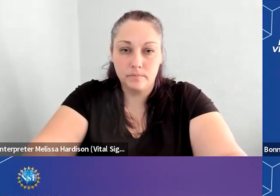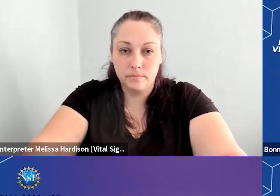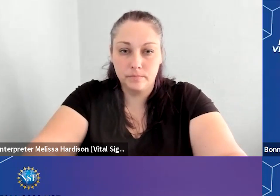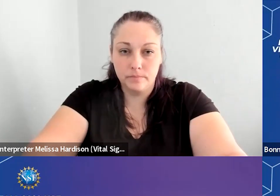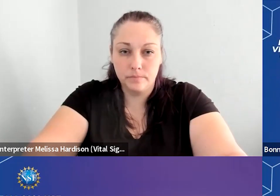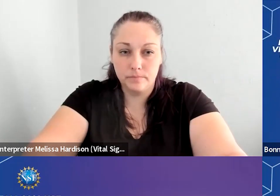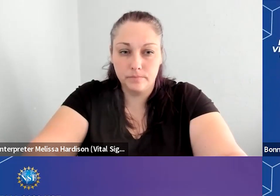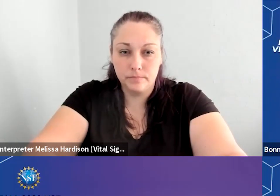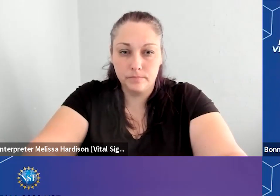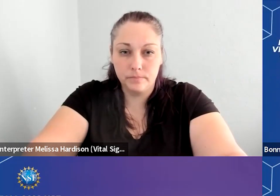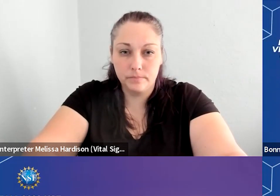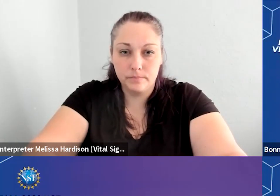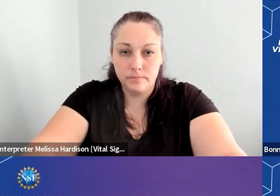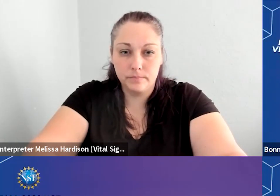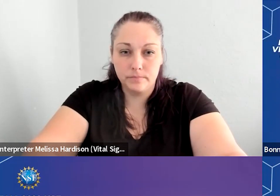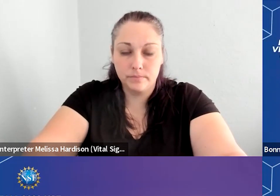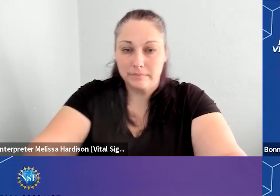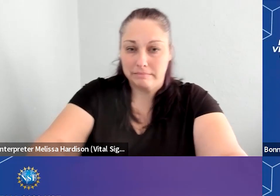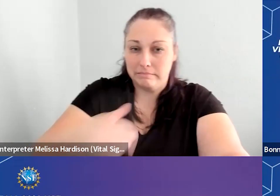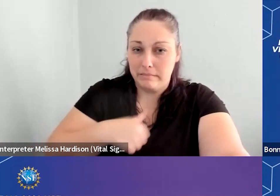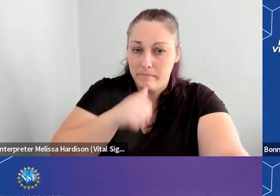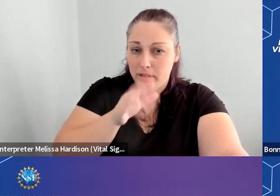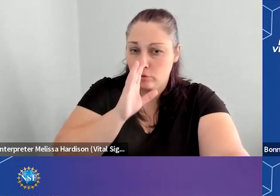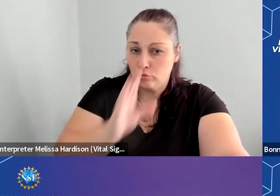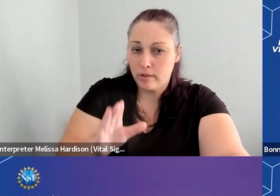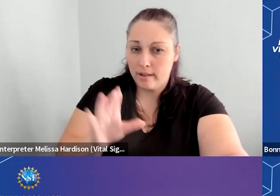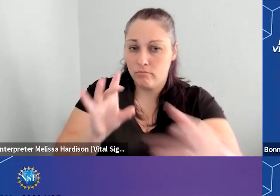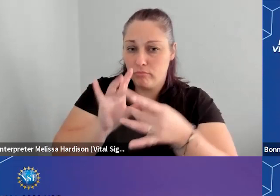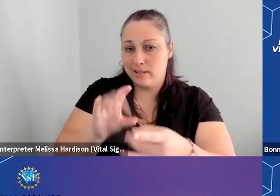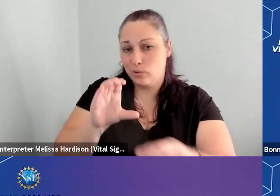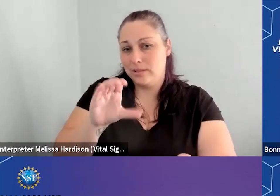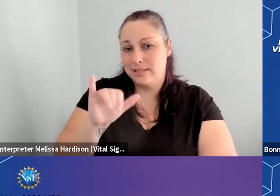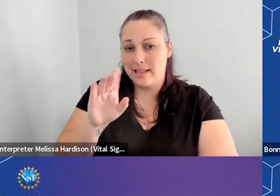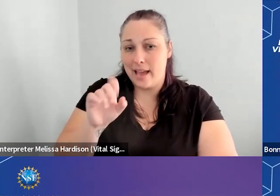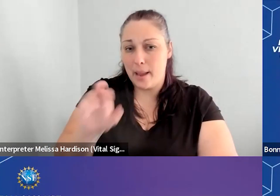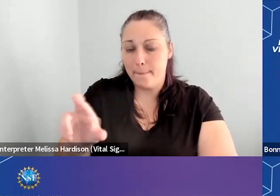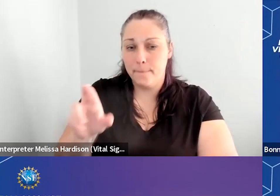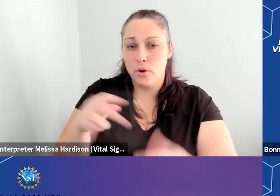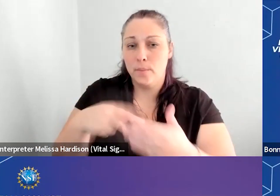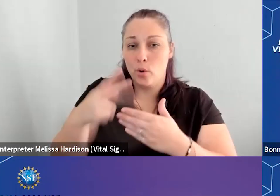Bonnie Green: So I'm not directly related with the cyber programs, but I do work in data science in IUSE.